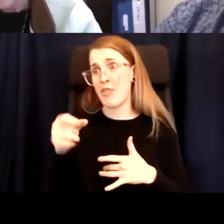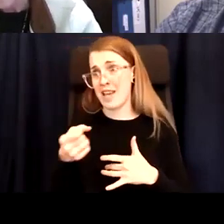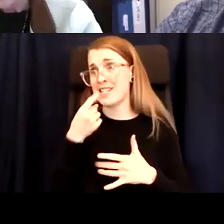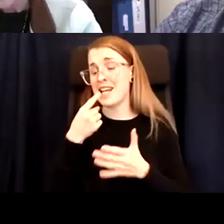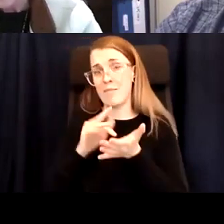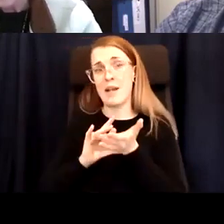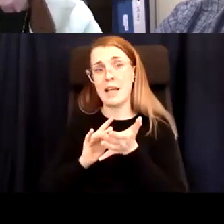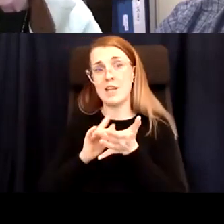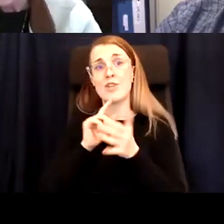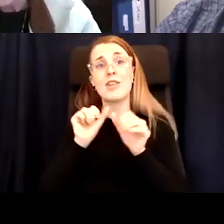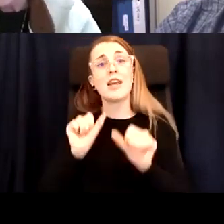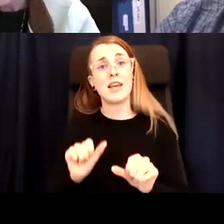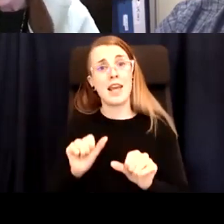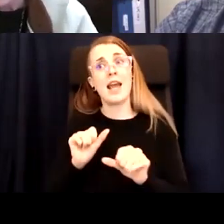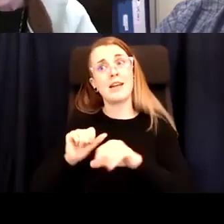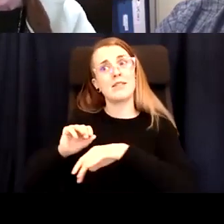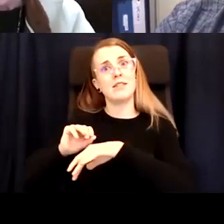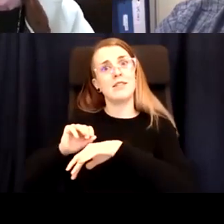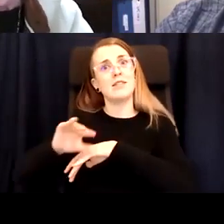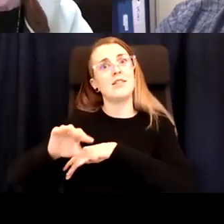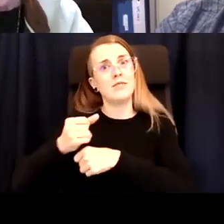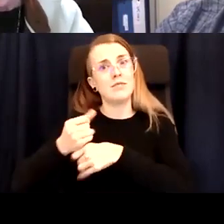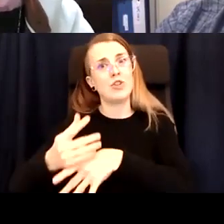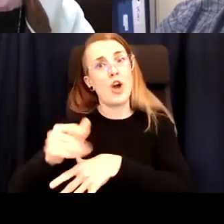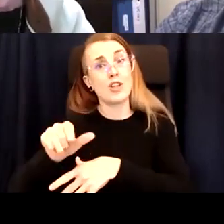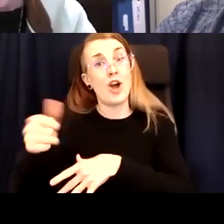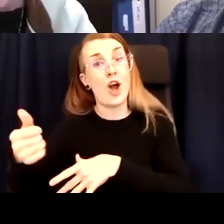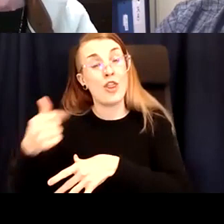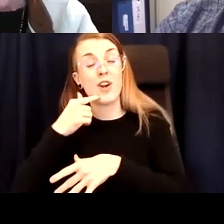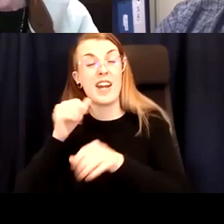that can complicate their already difficult health situations.